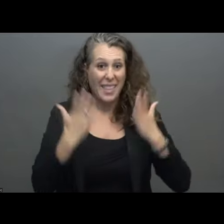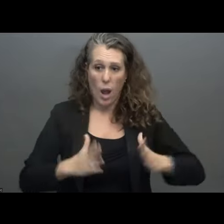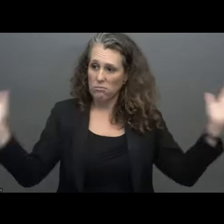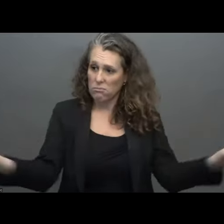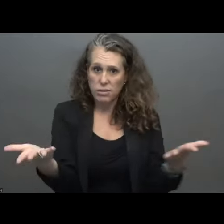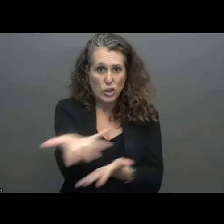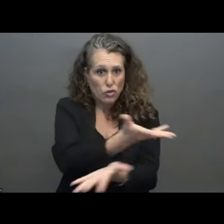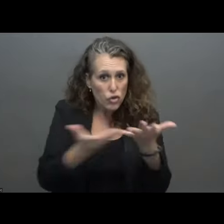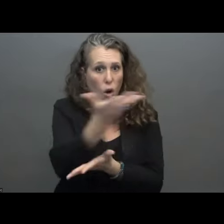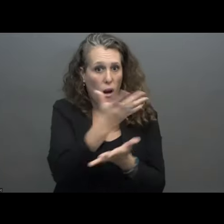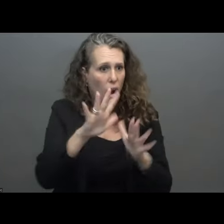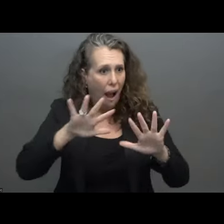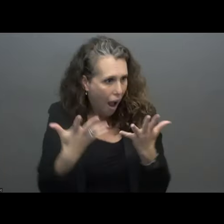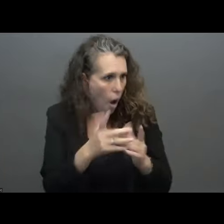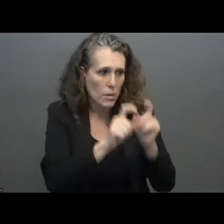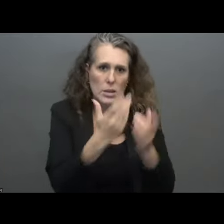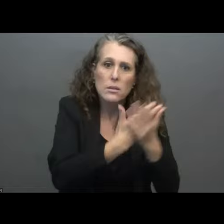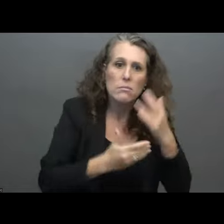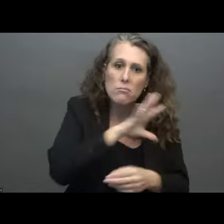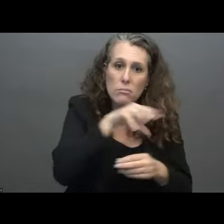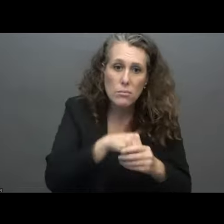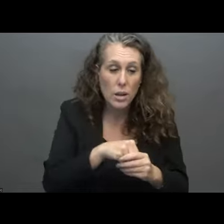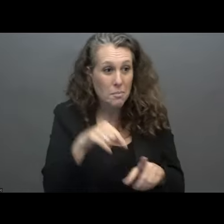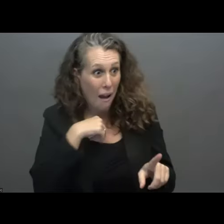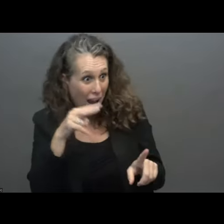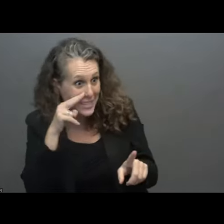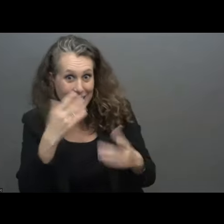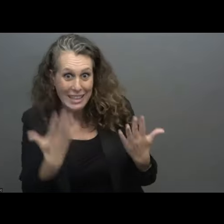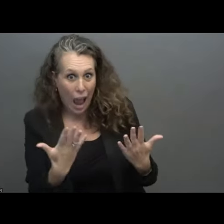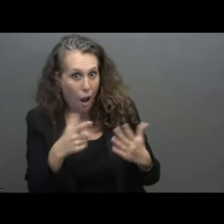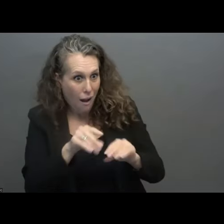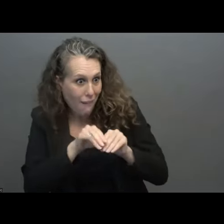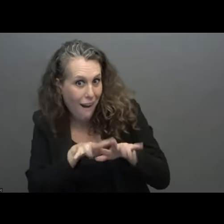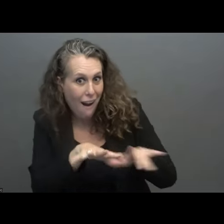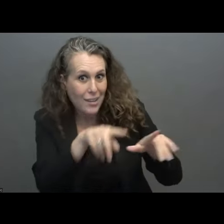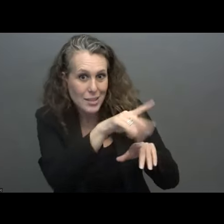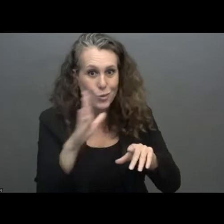West Africa is very much, encouraging and something we as I law also need to promote